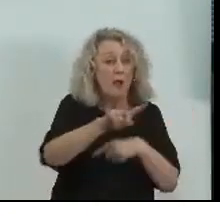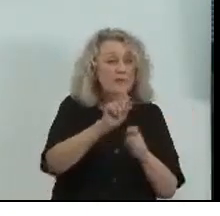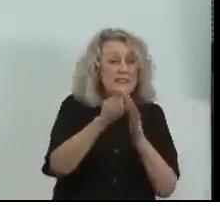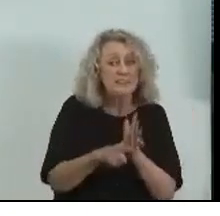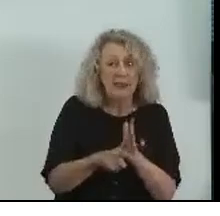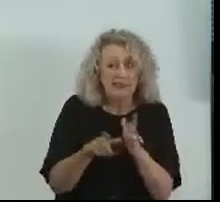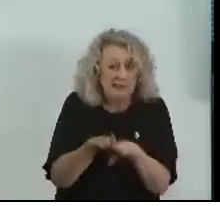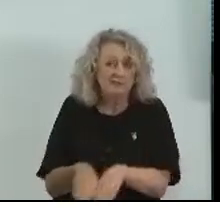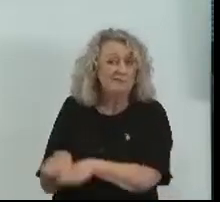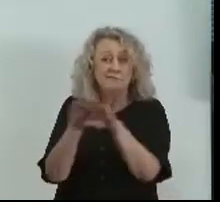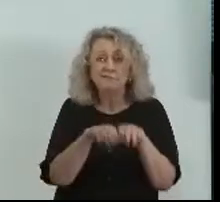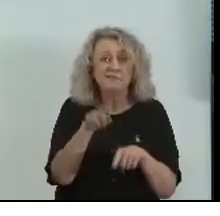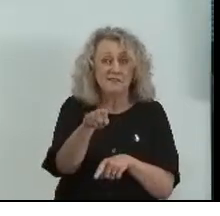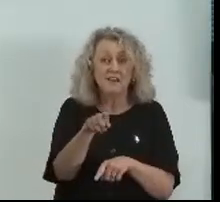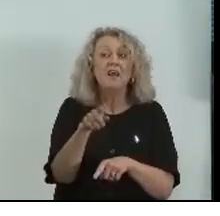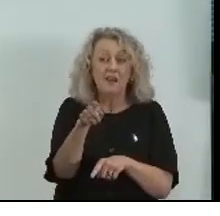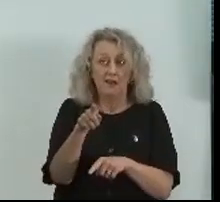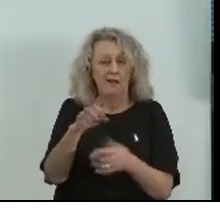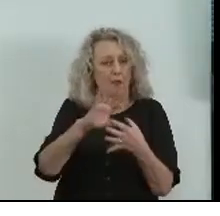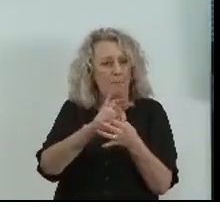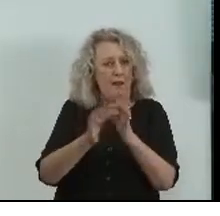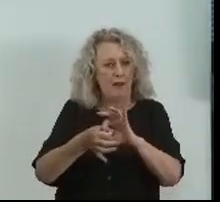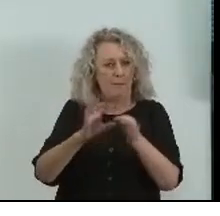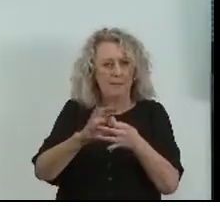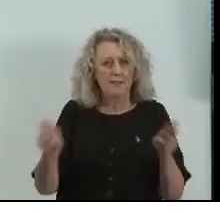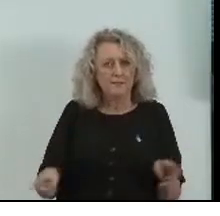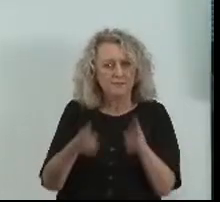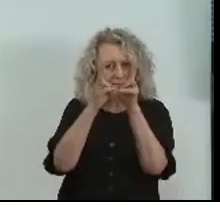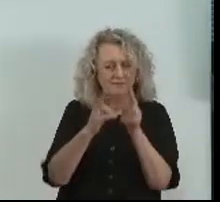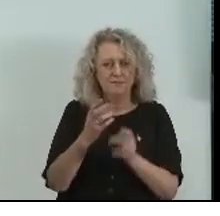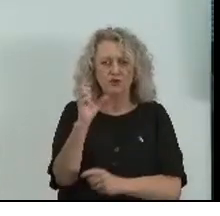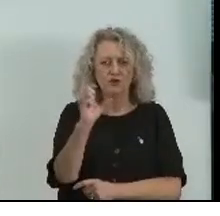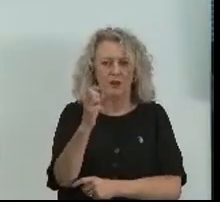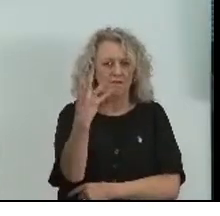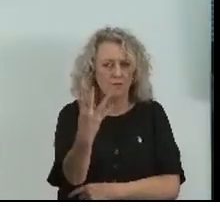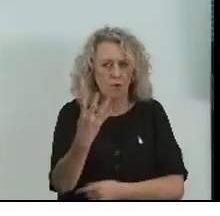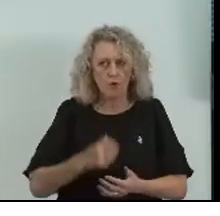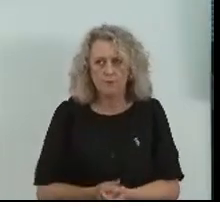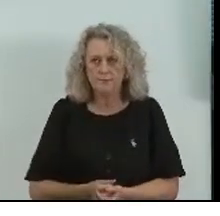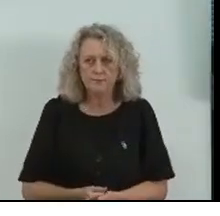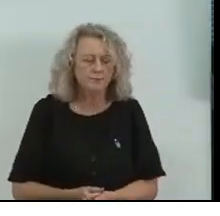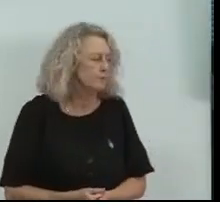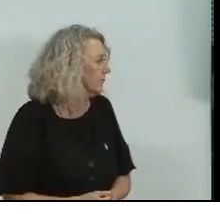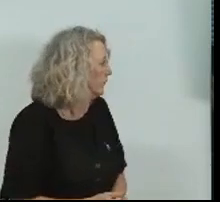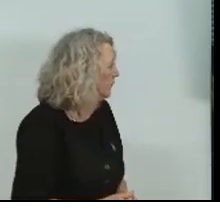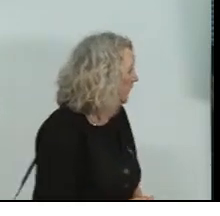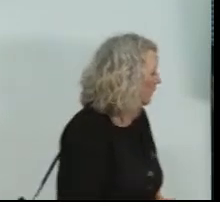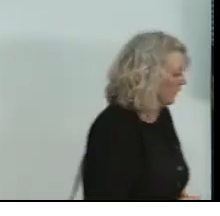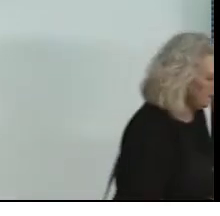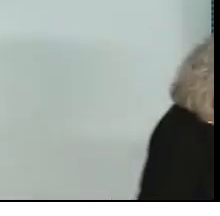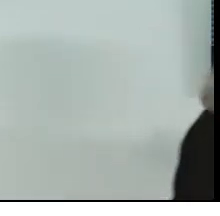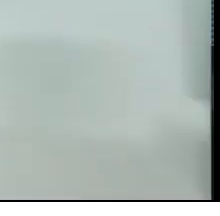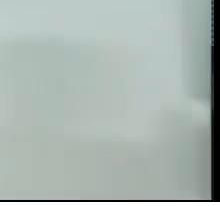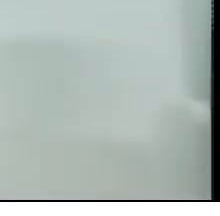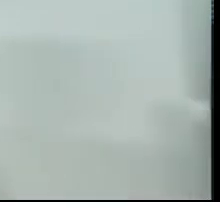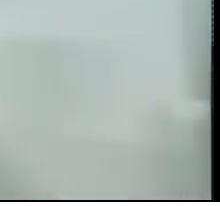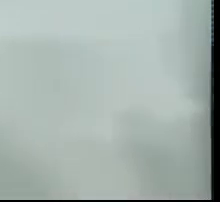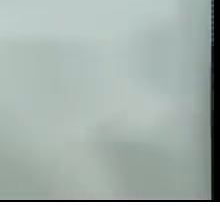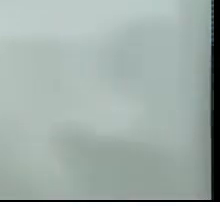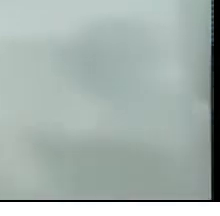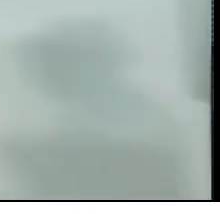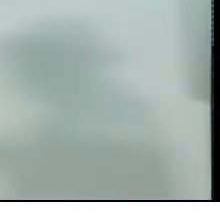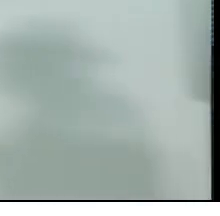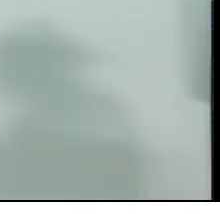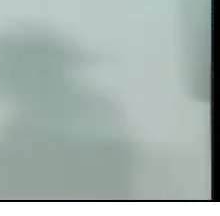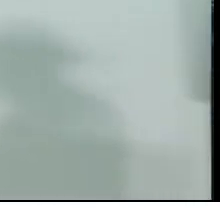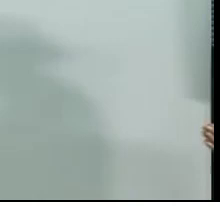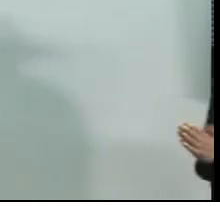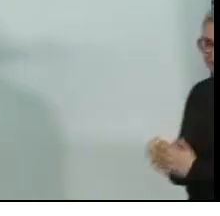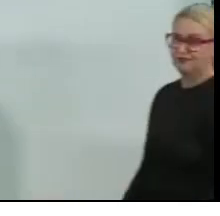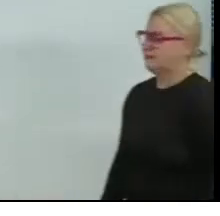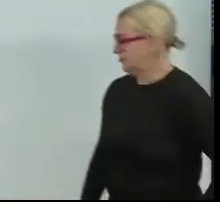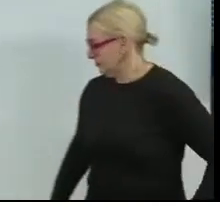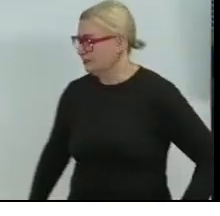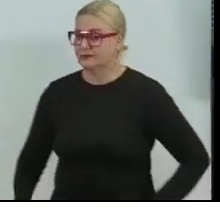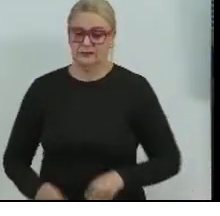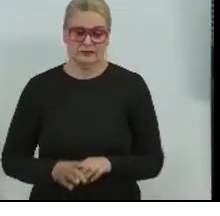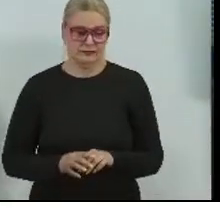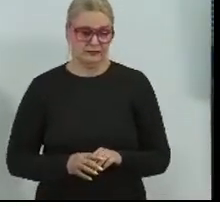The Paris 2024 Paralympic Games on Channel 4. [VIDEO ENDS]